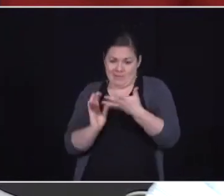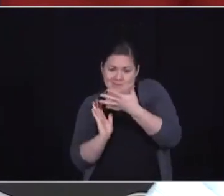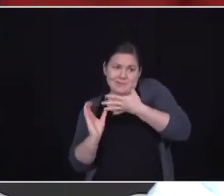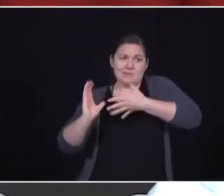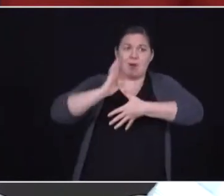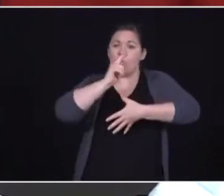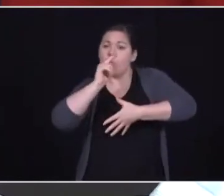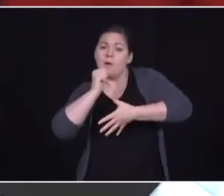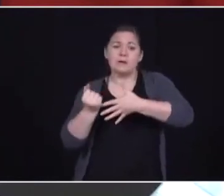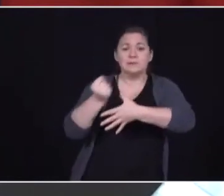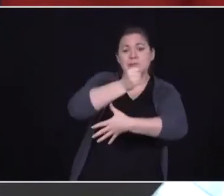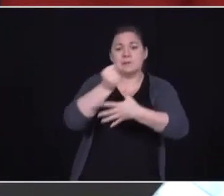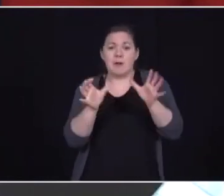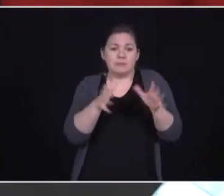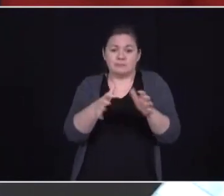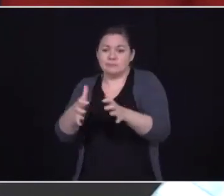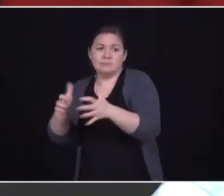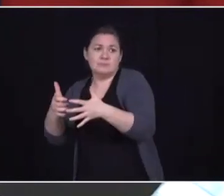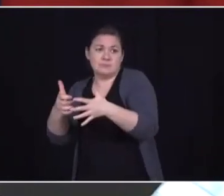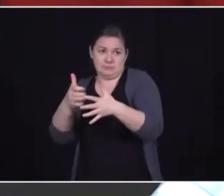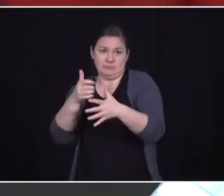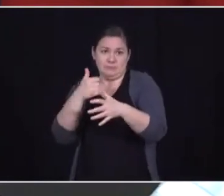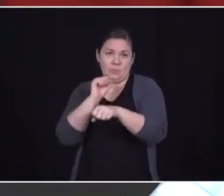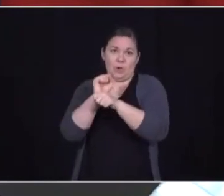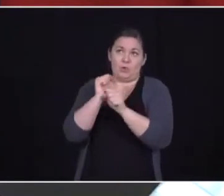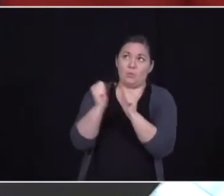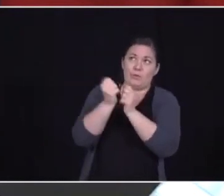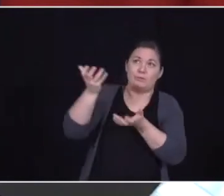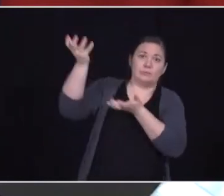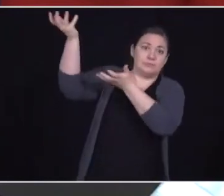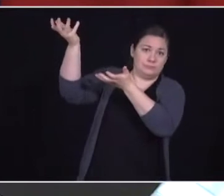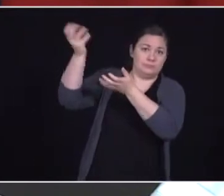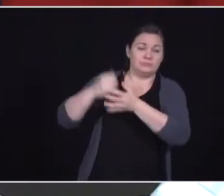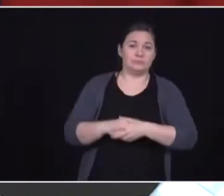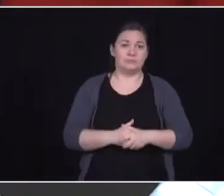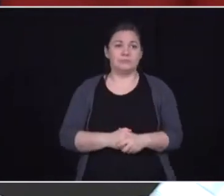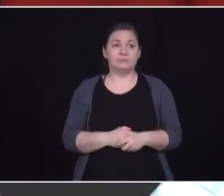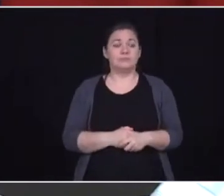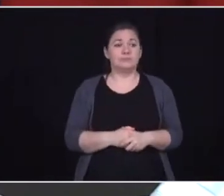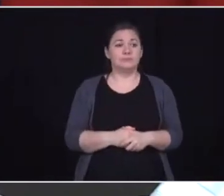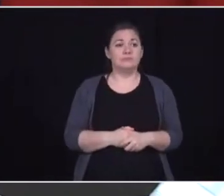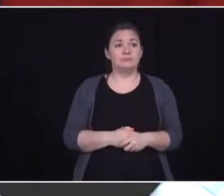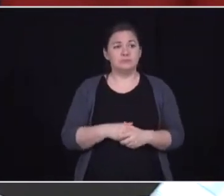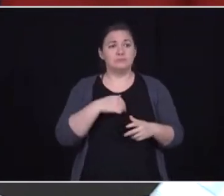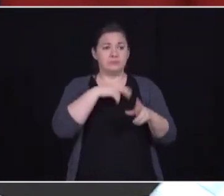which also reports up to the task force. It is an honour to be working together with Dr.